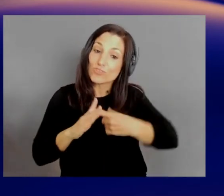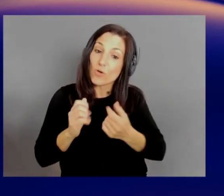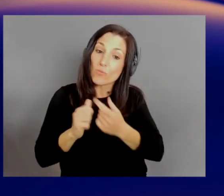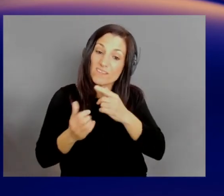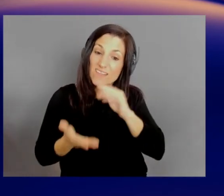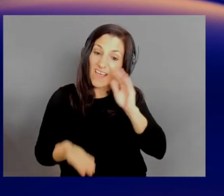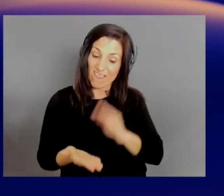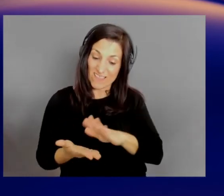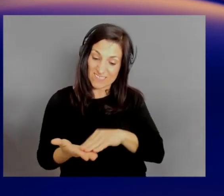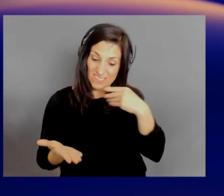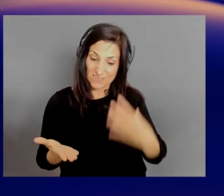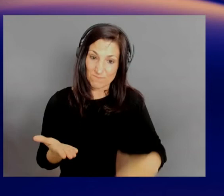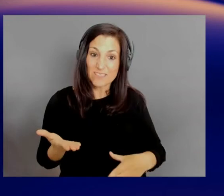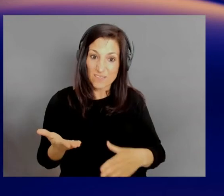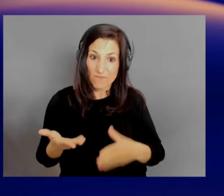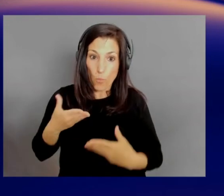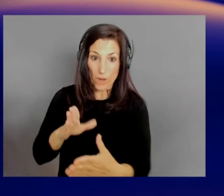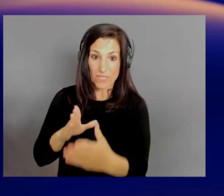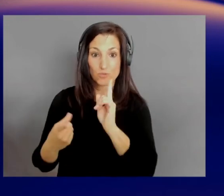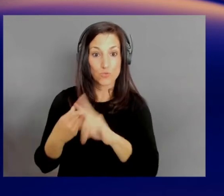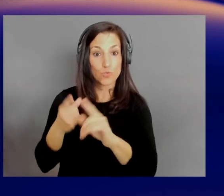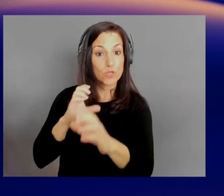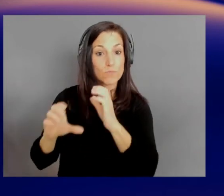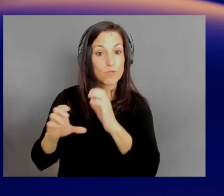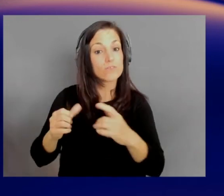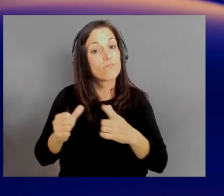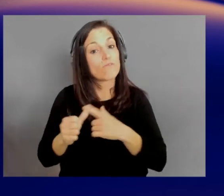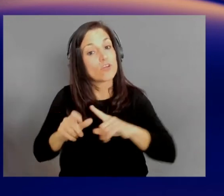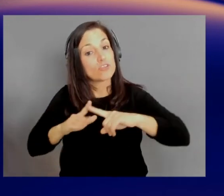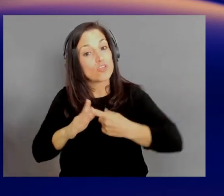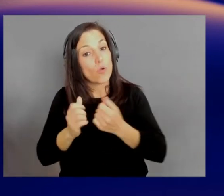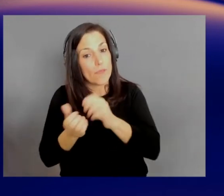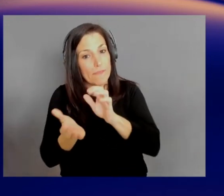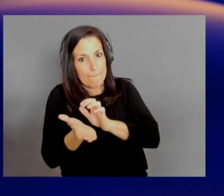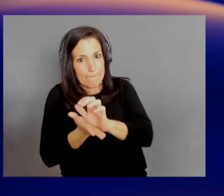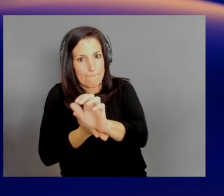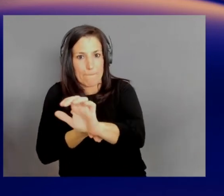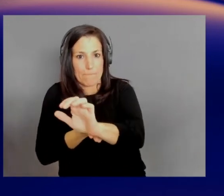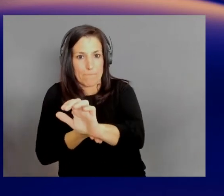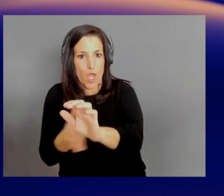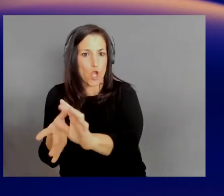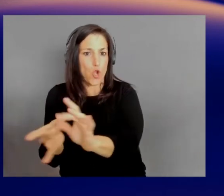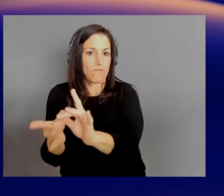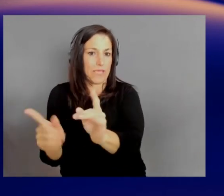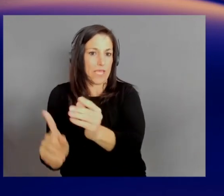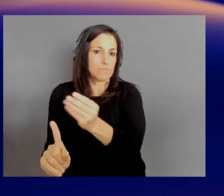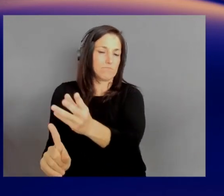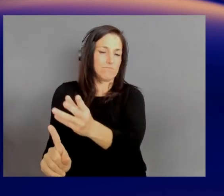So let me start by sending a push notification, 'cause it's really inexpensive to send a push notification.